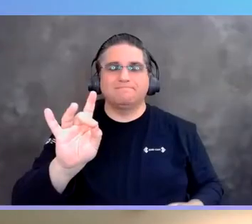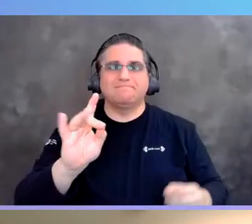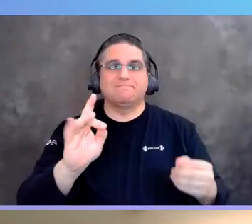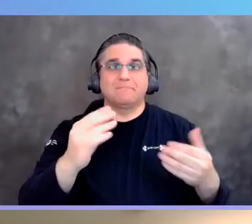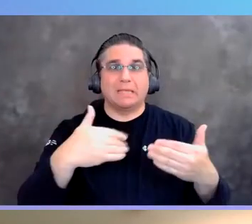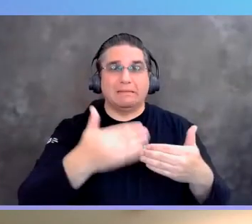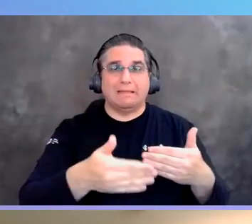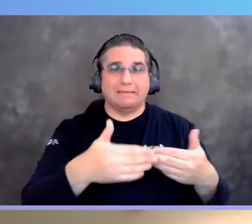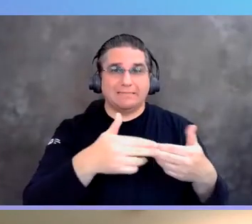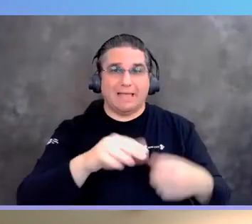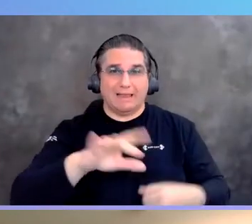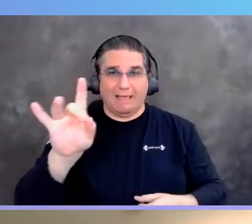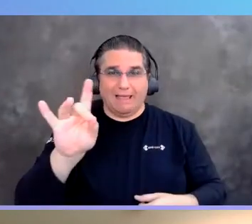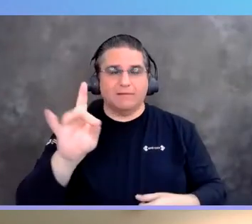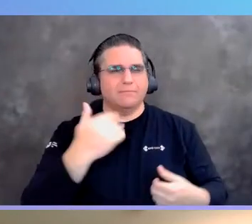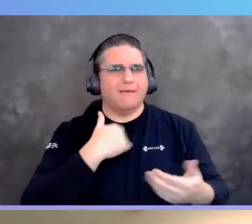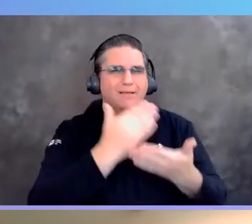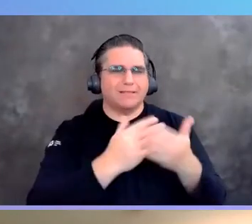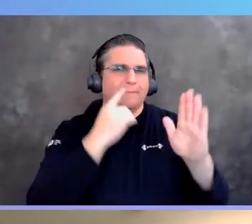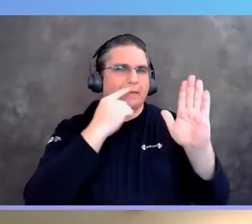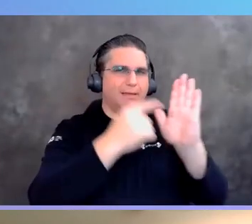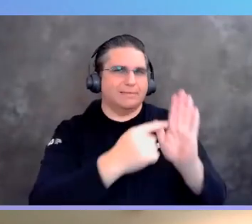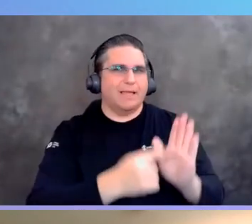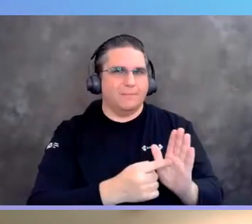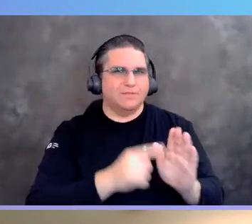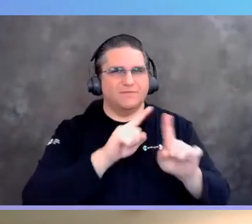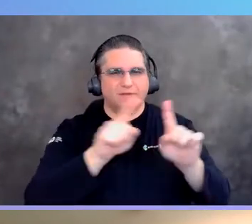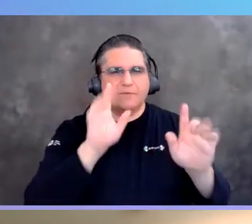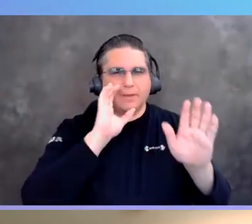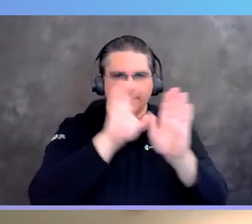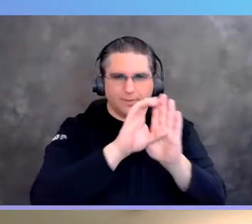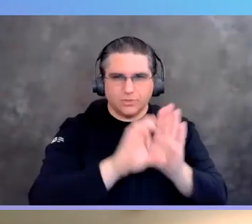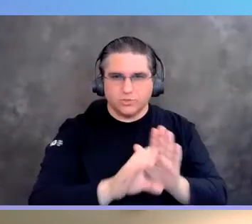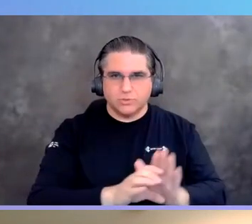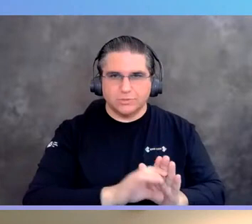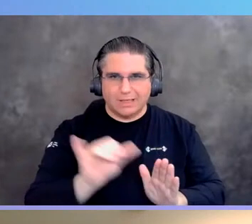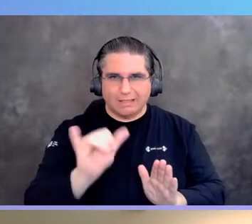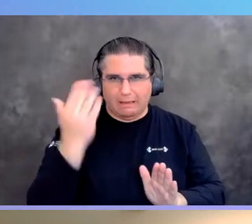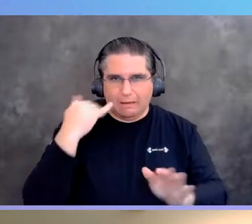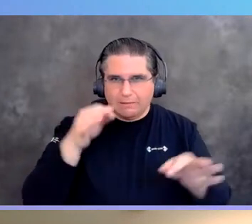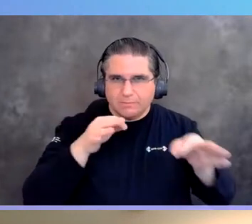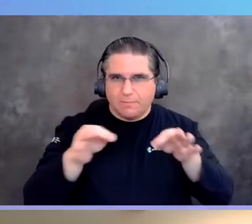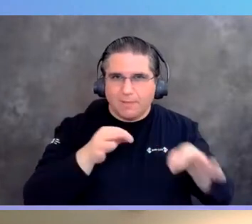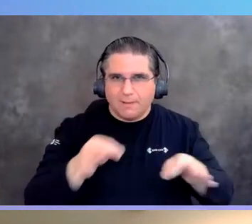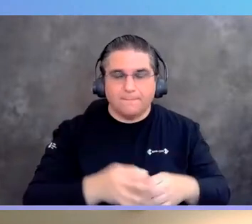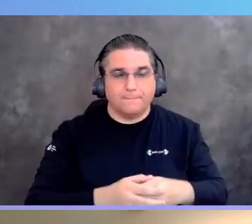will talk through related to what we have been previously mentioning. Uh, this slide contains another image. And this